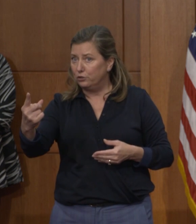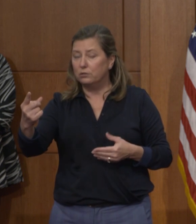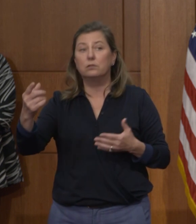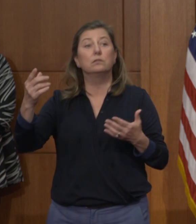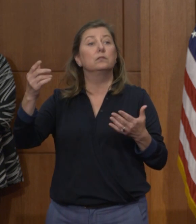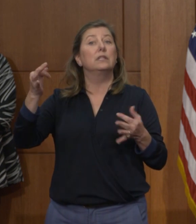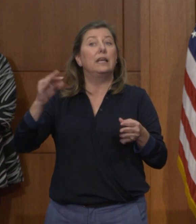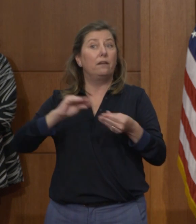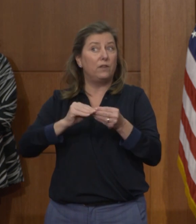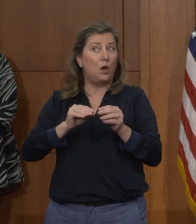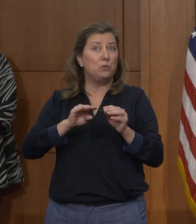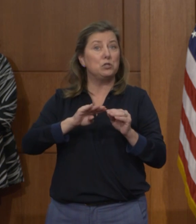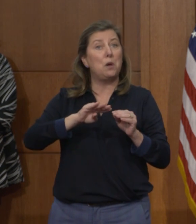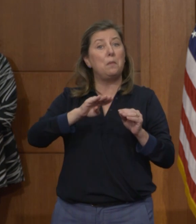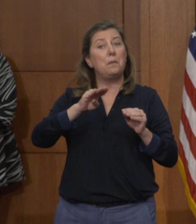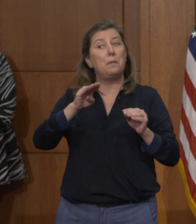which is two weeks by the way from today. Um,